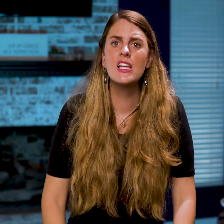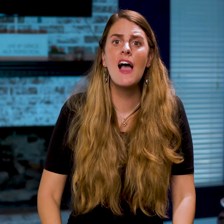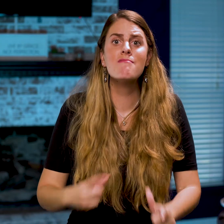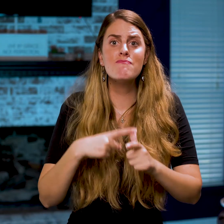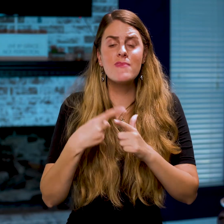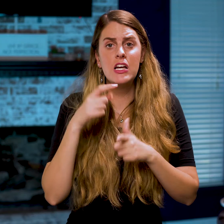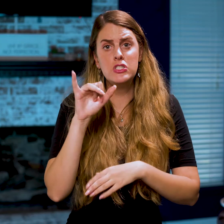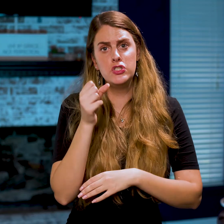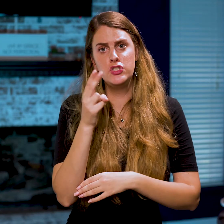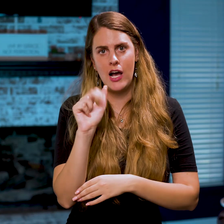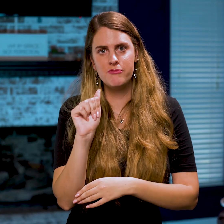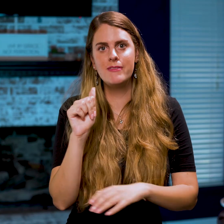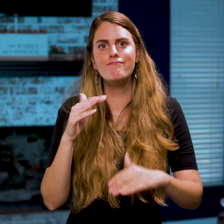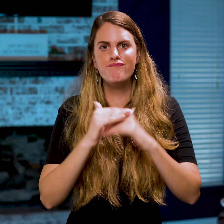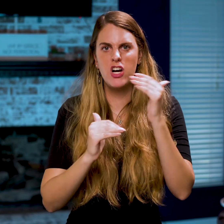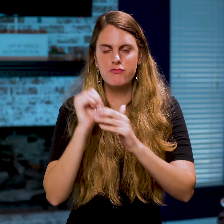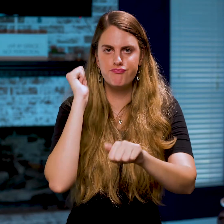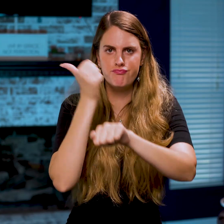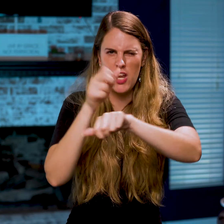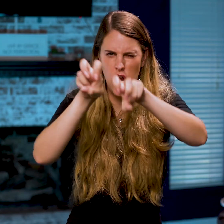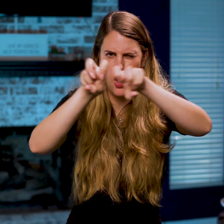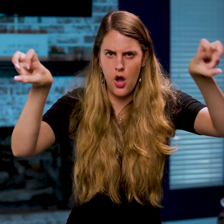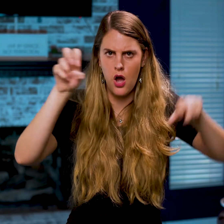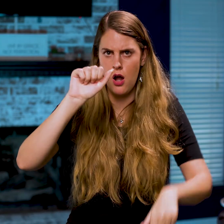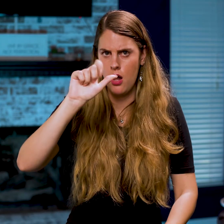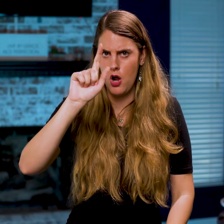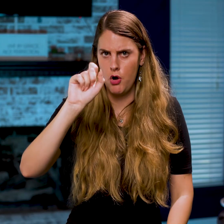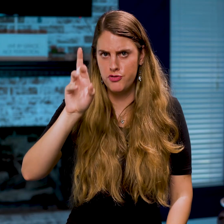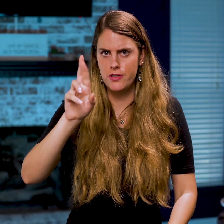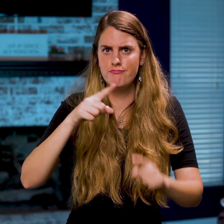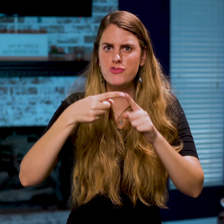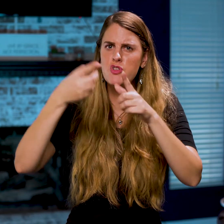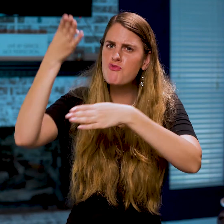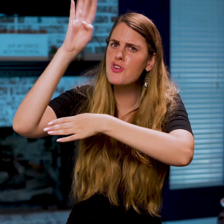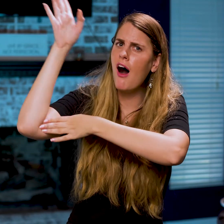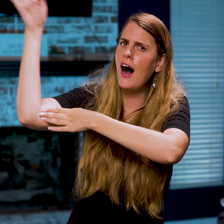Then Joshua builds an altar to God